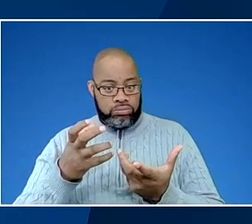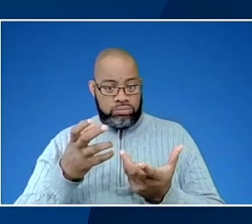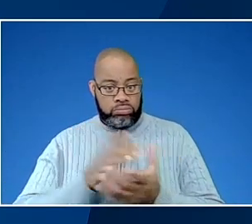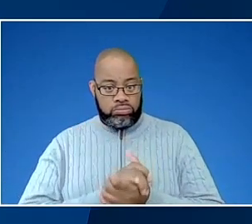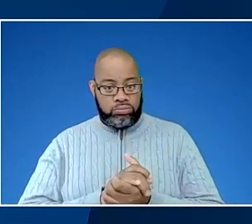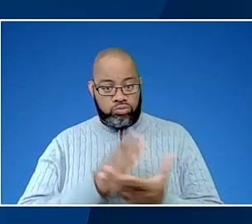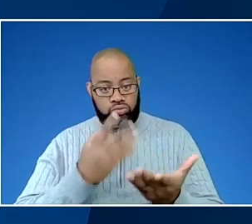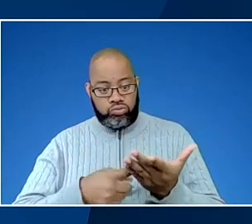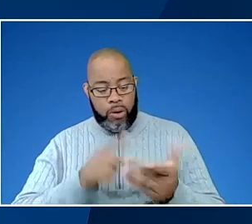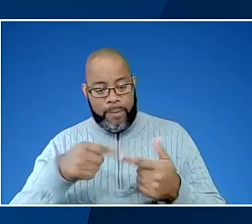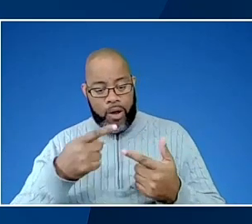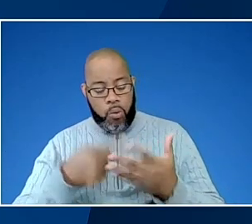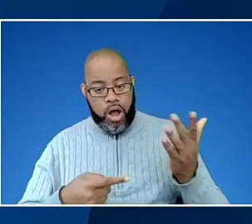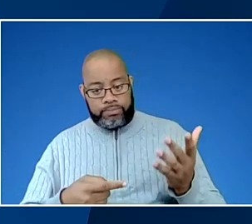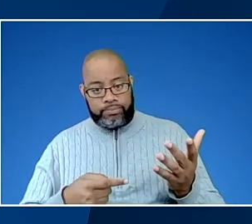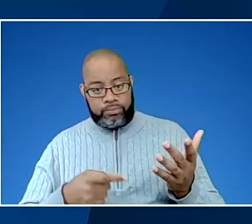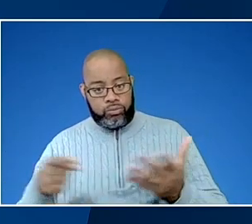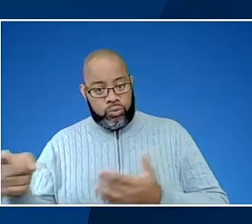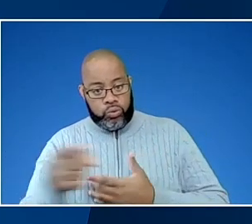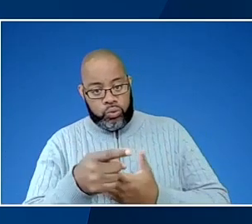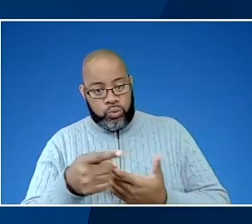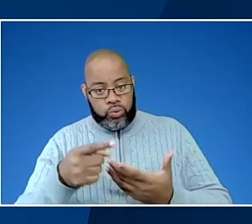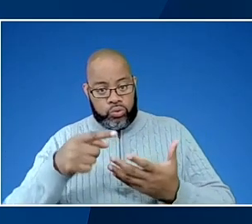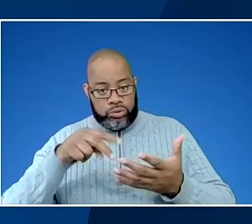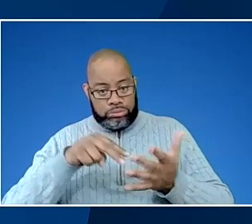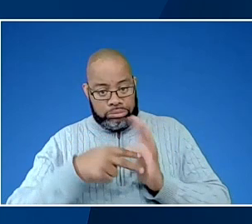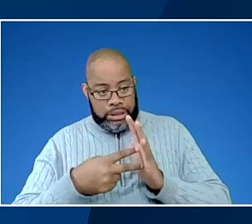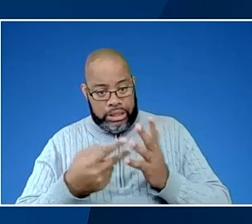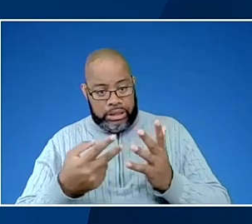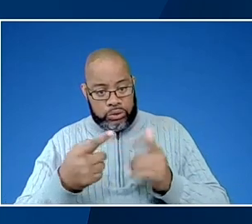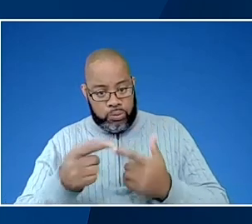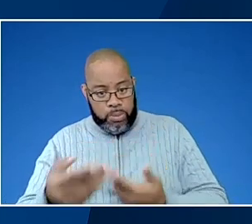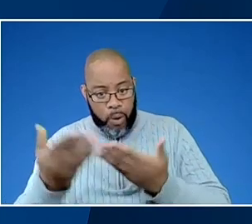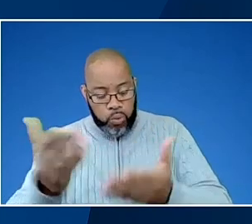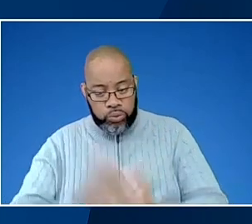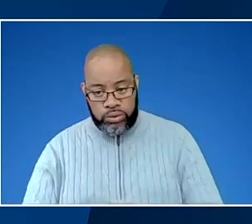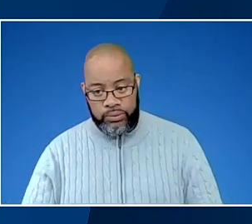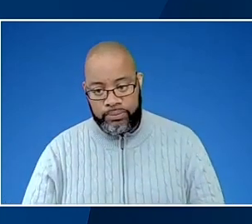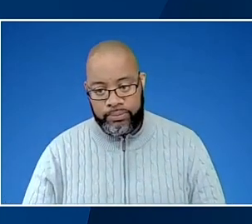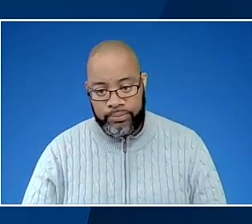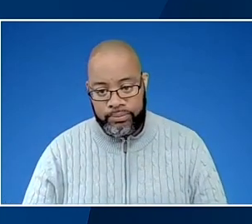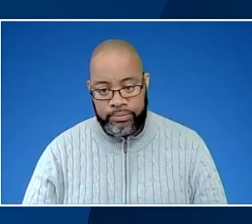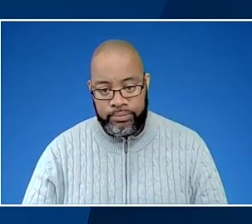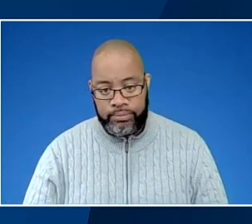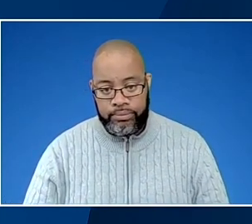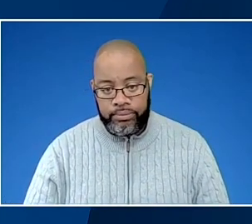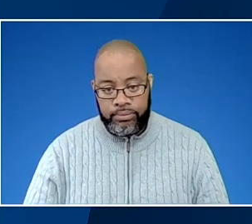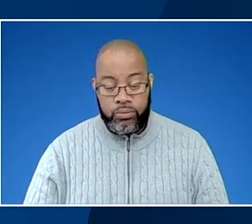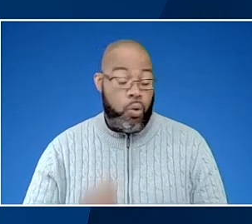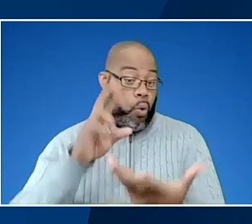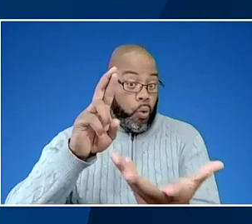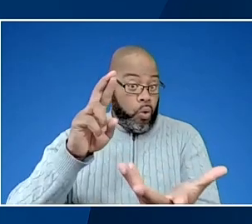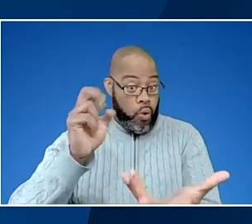what you all intend to propose? Or we can- or we can just- or we can talk